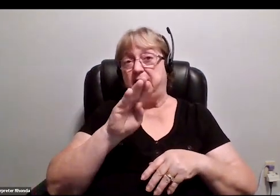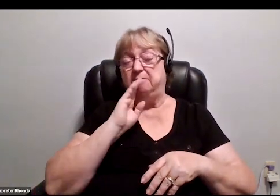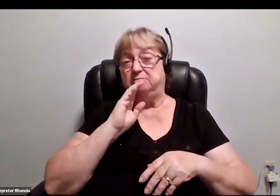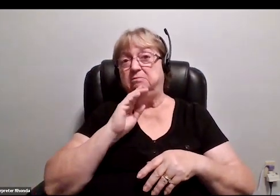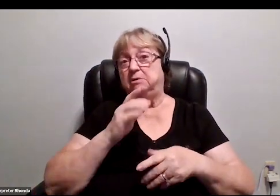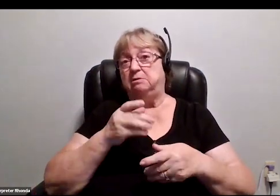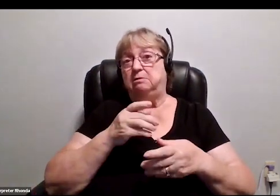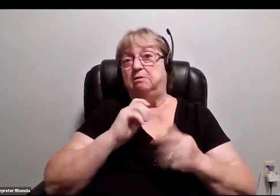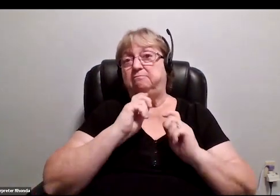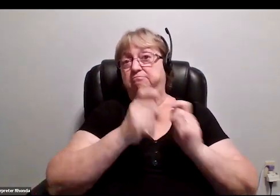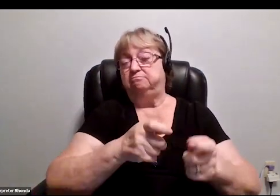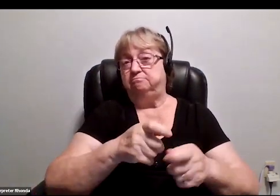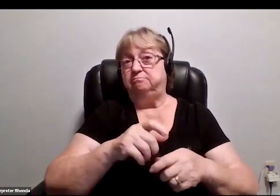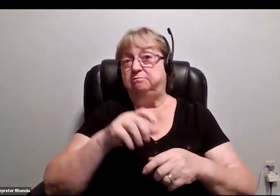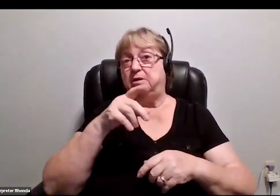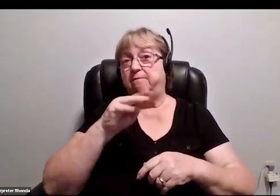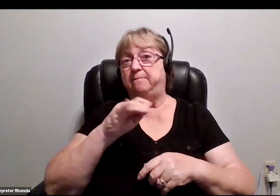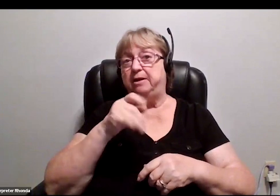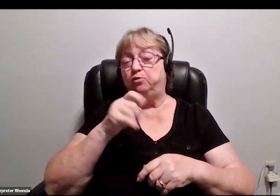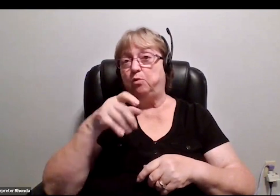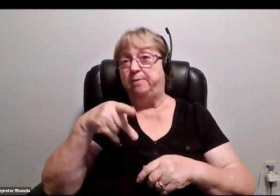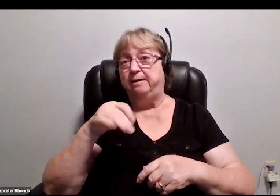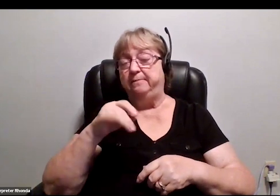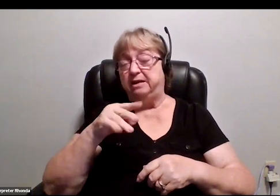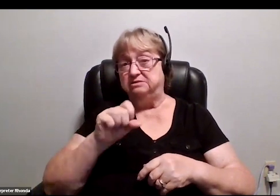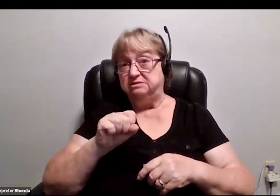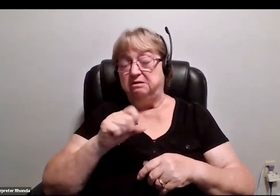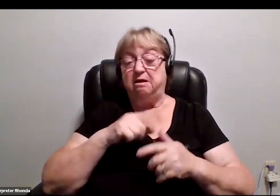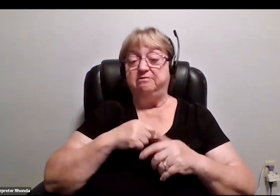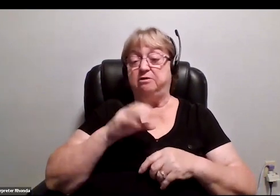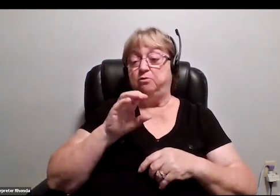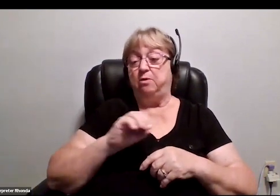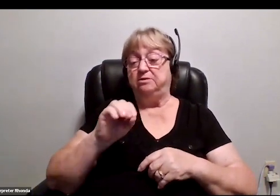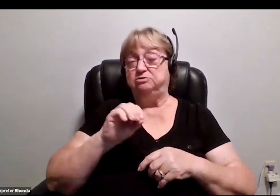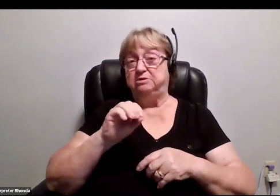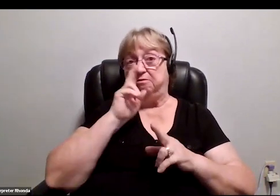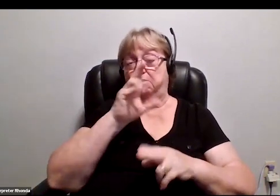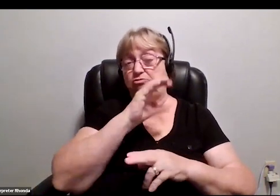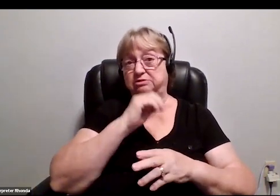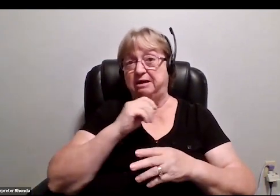We also received $3,000 from the Ohio State Honors and Scholars Enrichment Grant to make the videos.